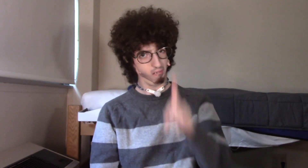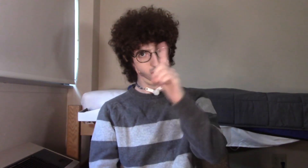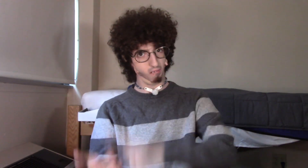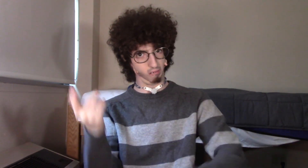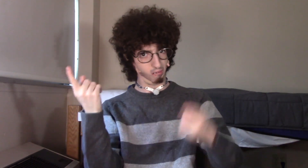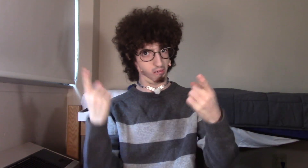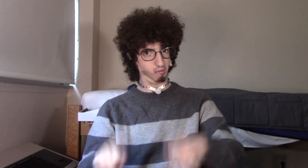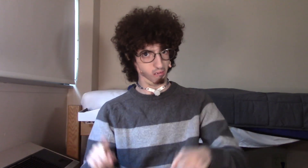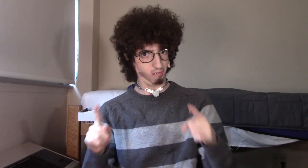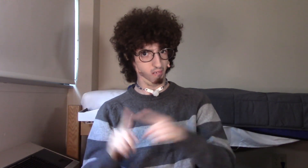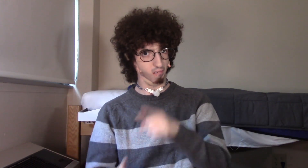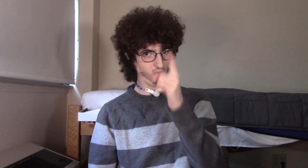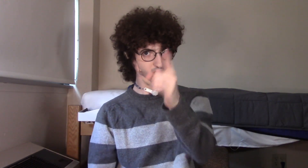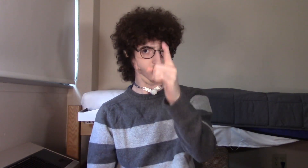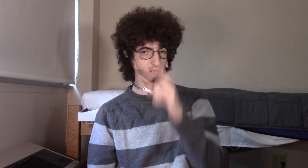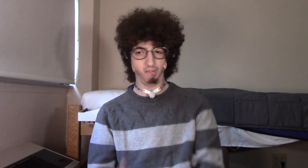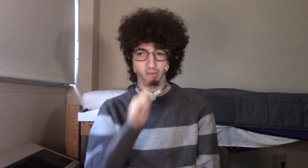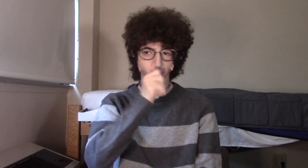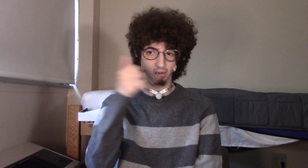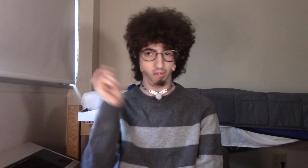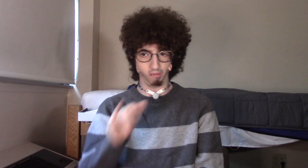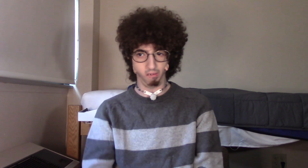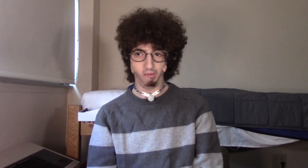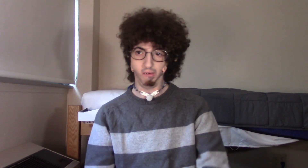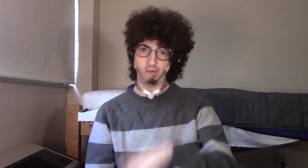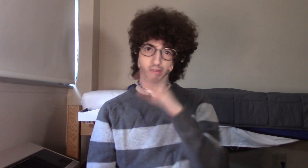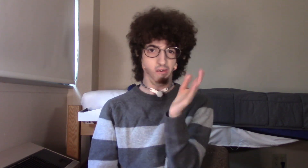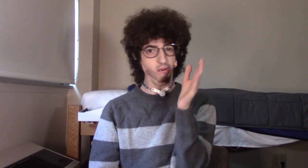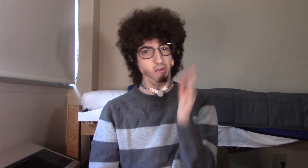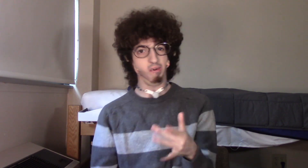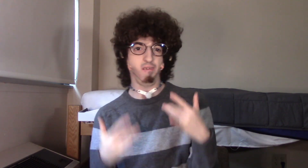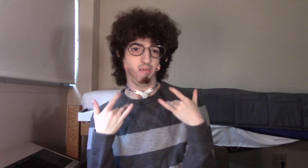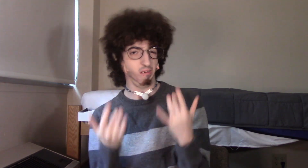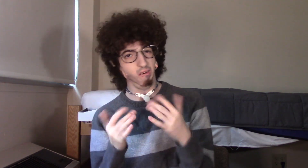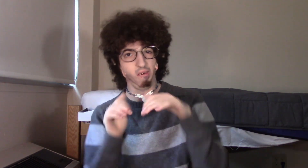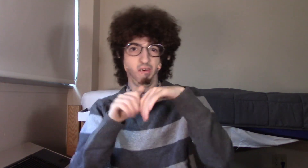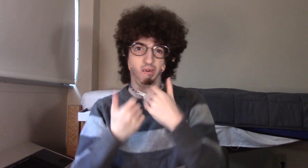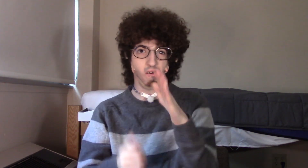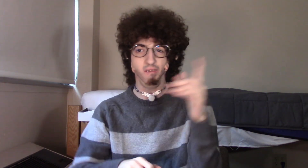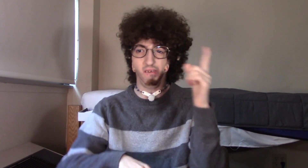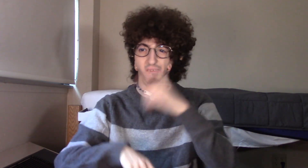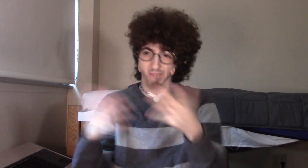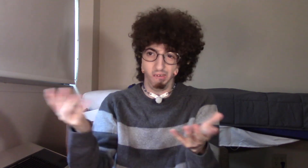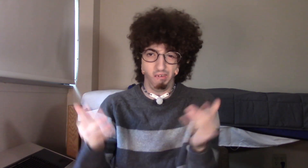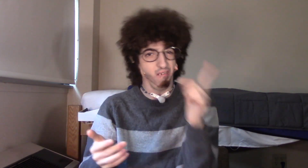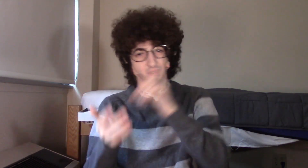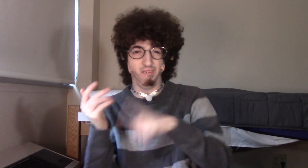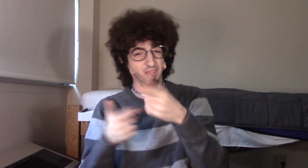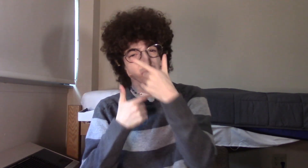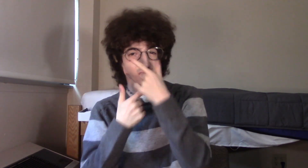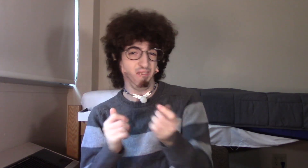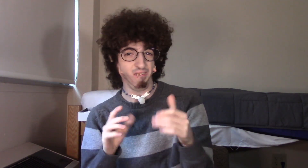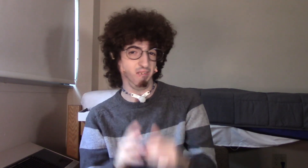"What happened to you?" Not like "hey what's up, how's your day? what are you interested in?"